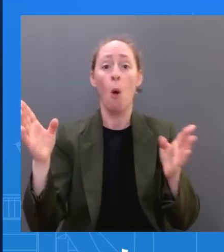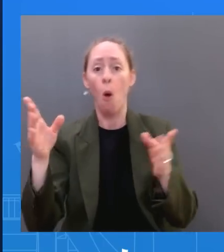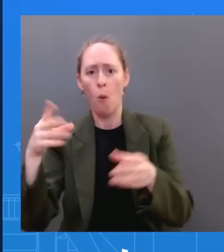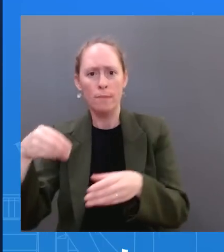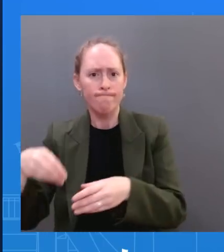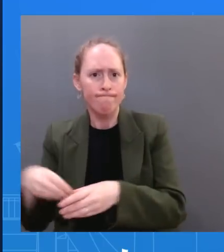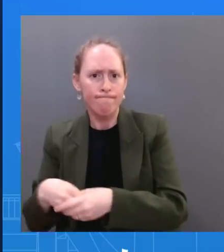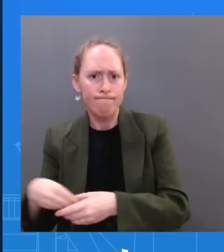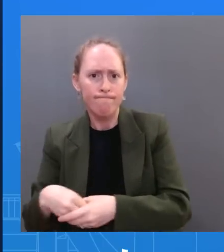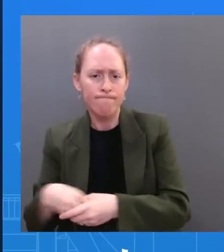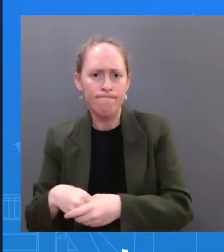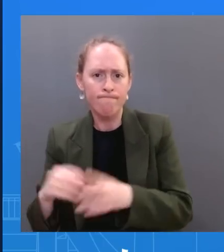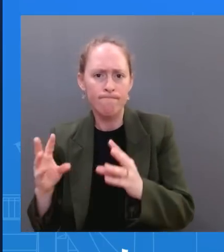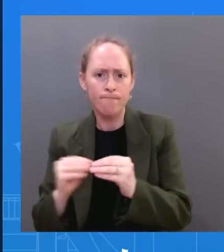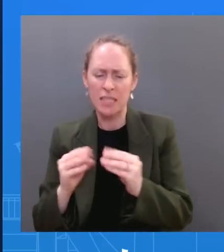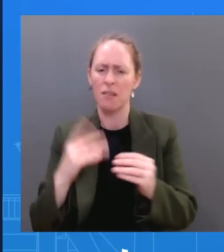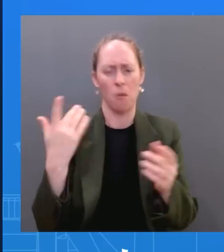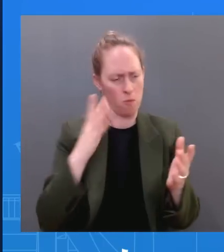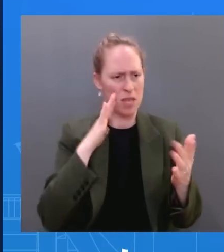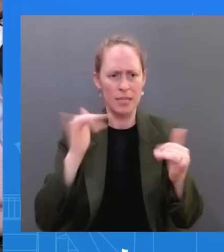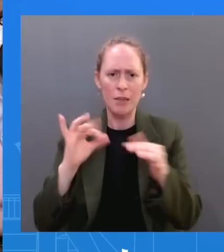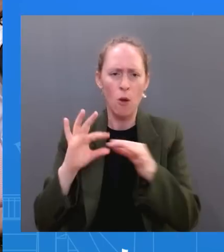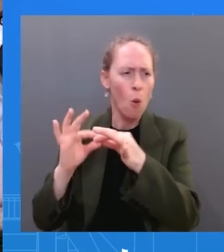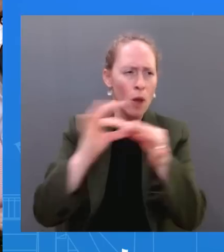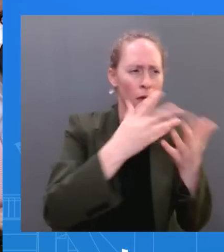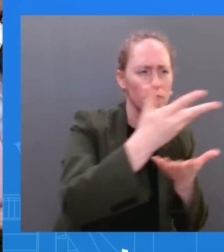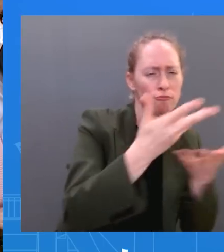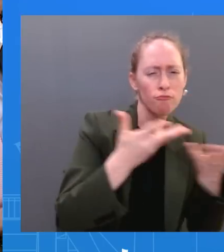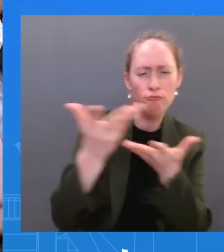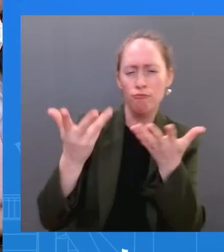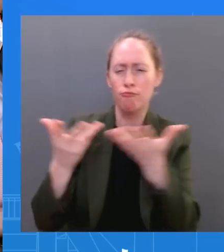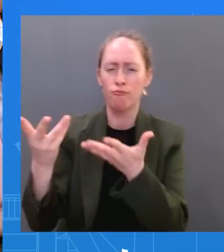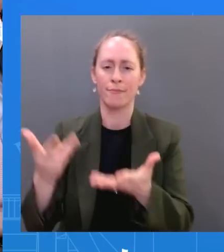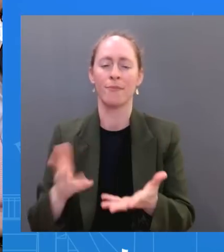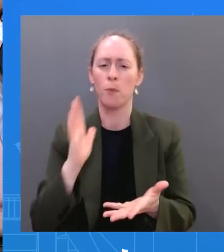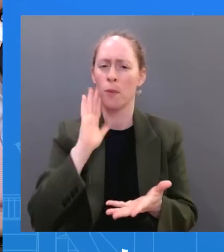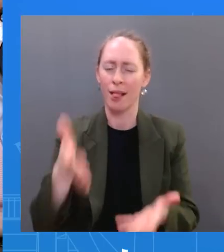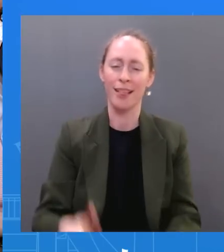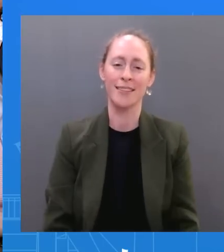The Press: Thank you, Jake. Just to follow up on Jordan's question, does the President believe right now that Saudi Arabia